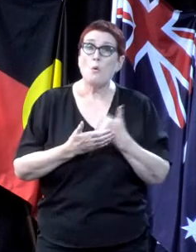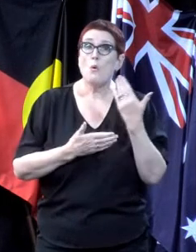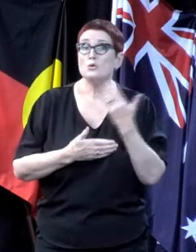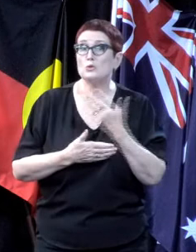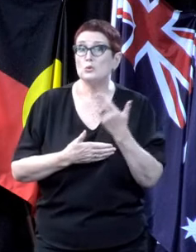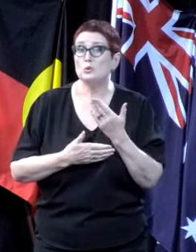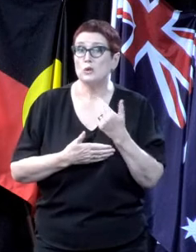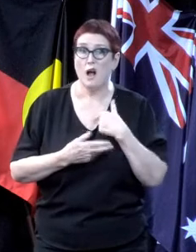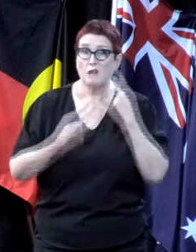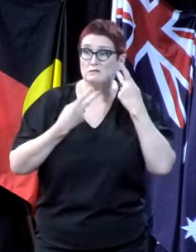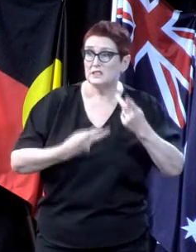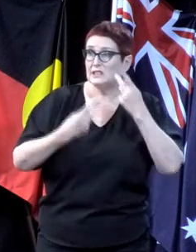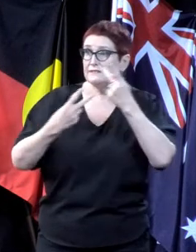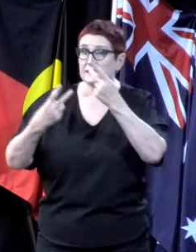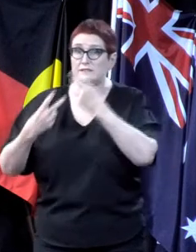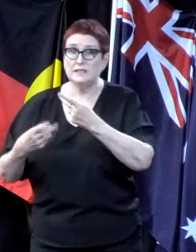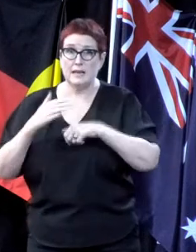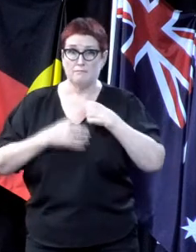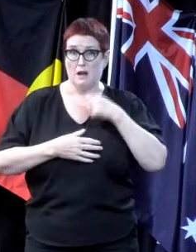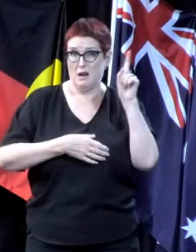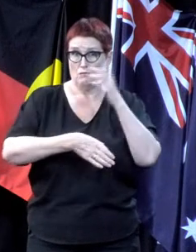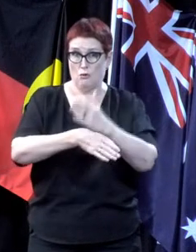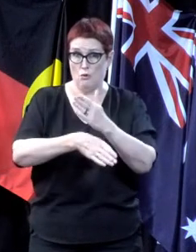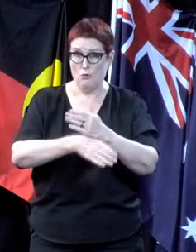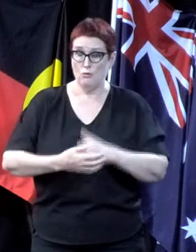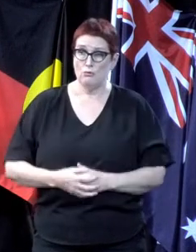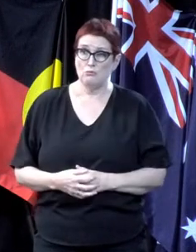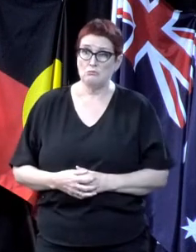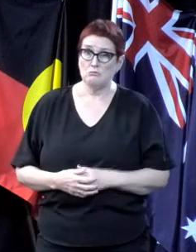that I'm in now and visit in this position are engaged